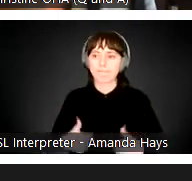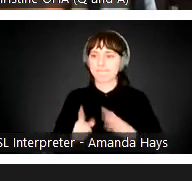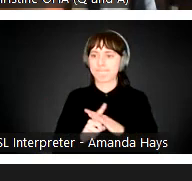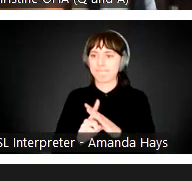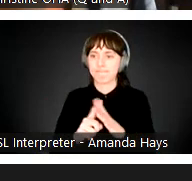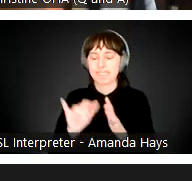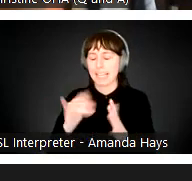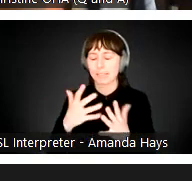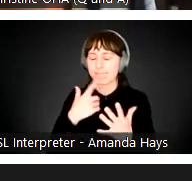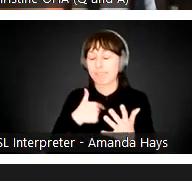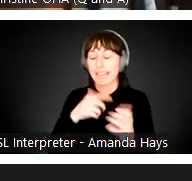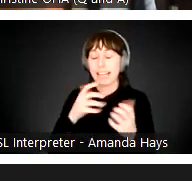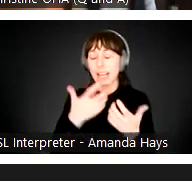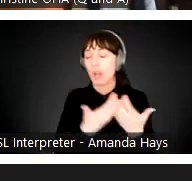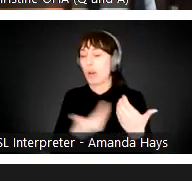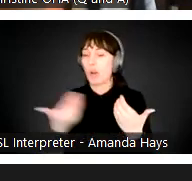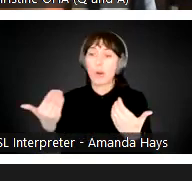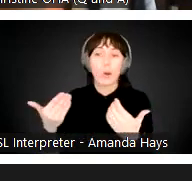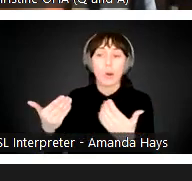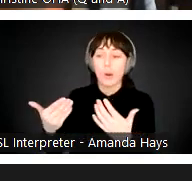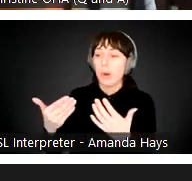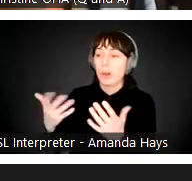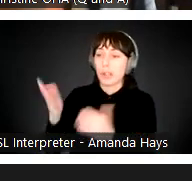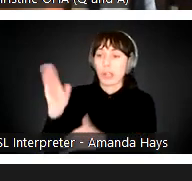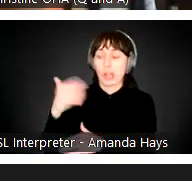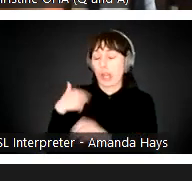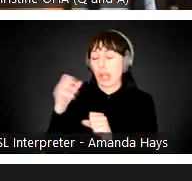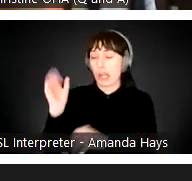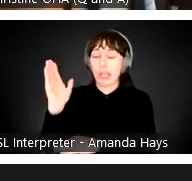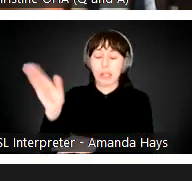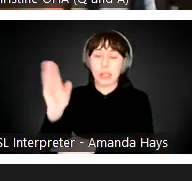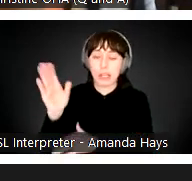whole, I can do a whole talk on complimentary alternative medicine but-